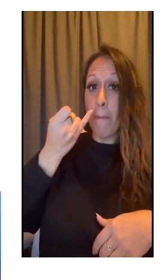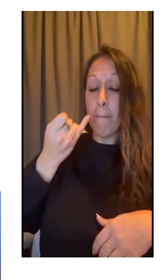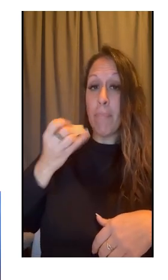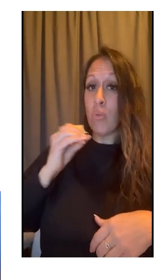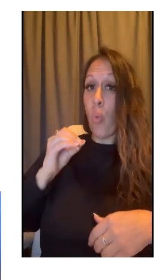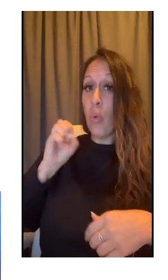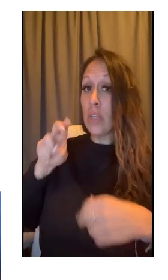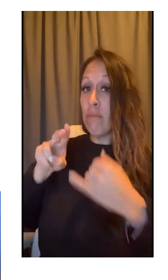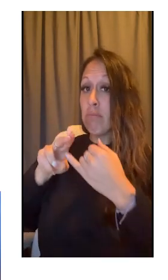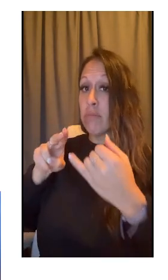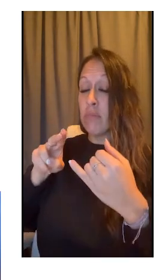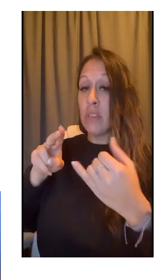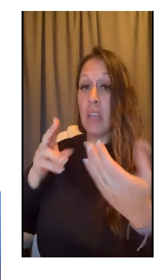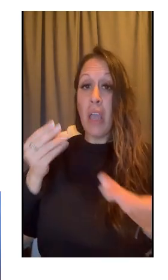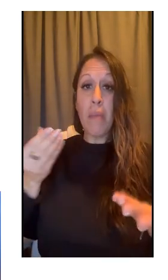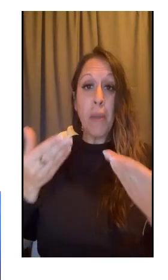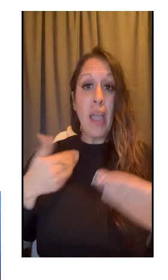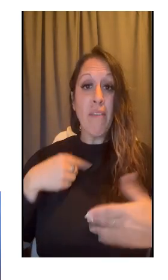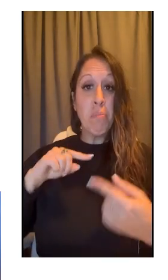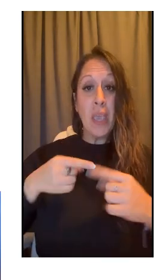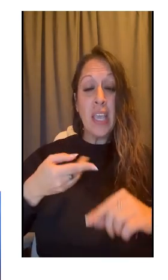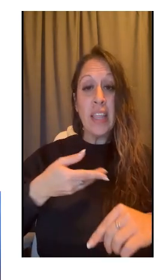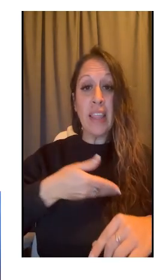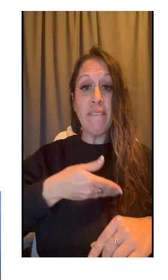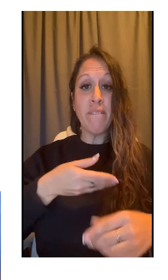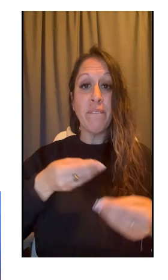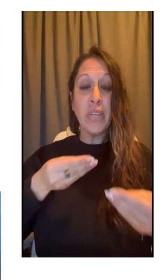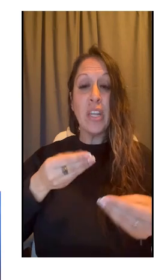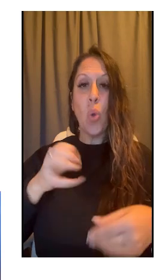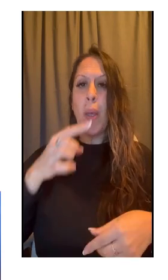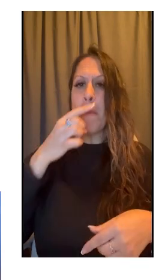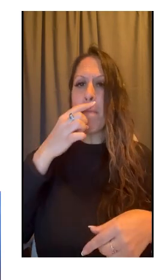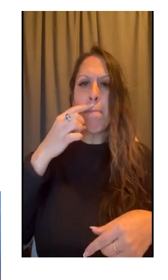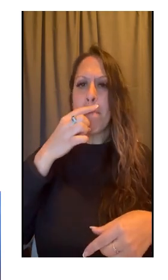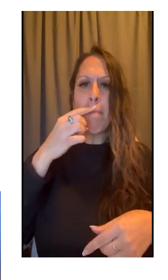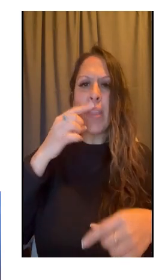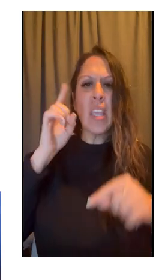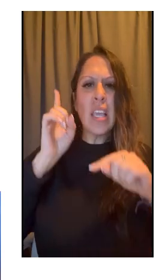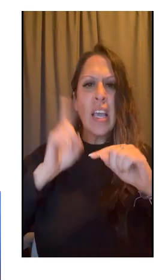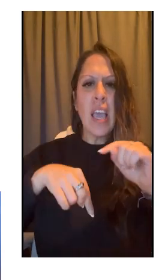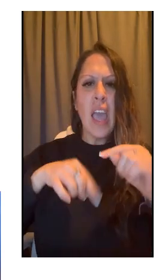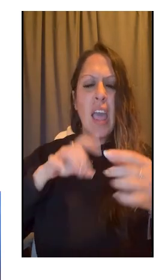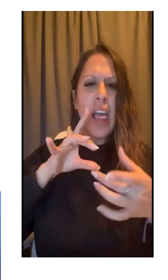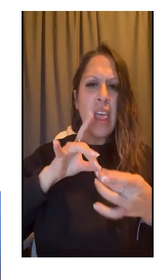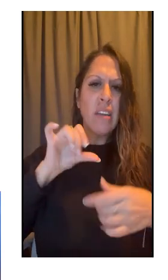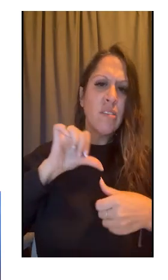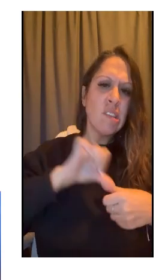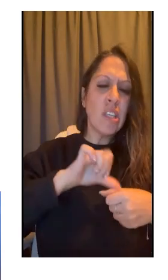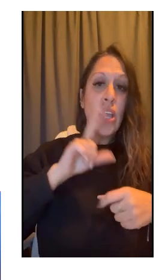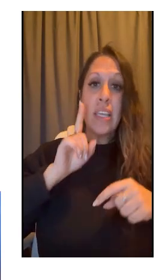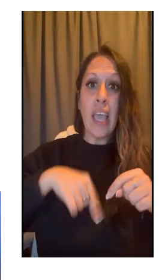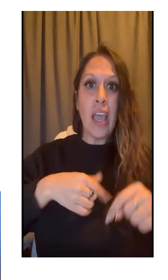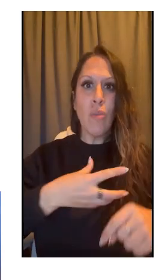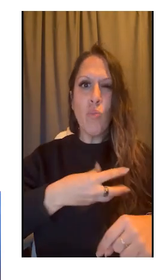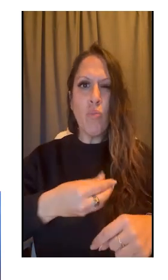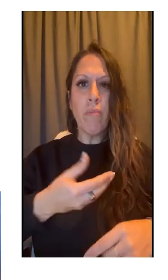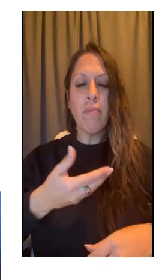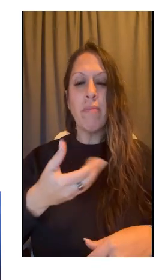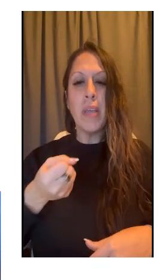and there are symptoms with feeding like pain at the site of the upper lip inability to latch, or a baby who can't get the milk out despite other things we